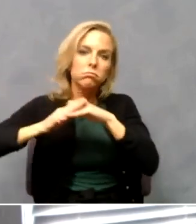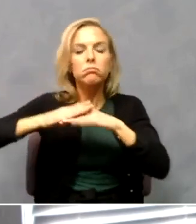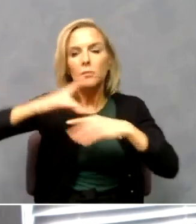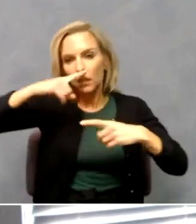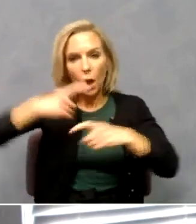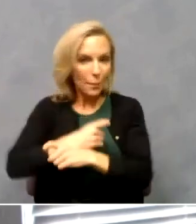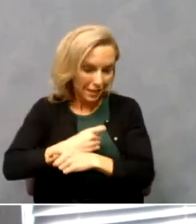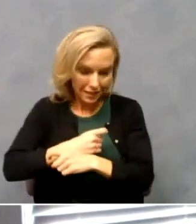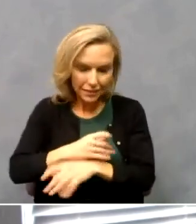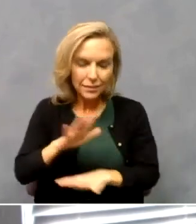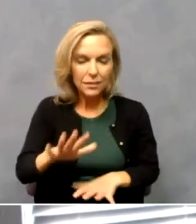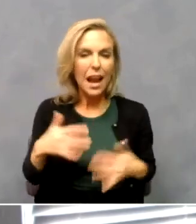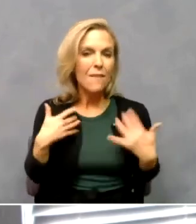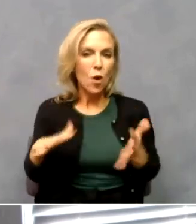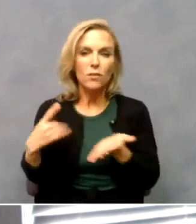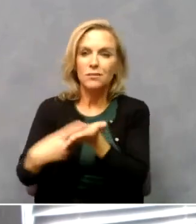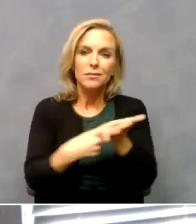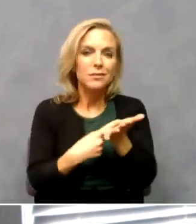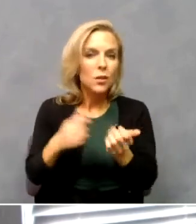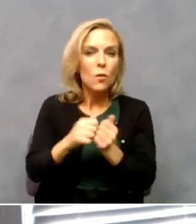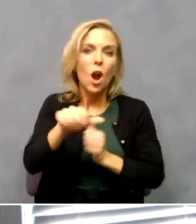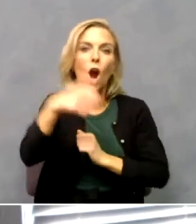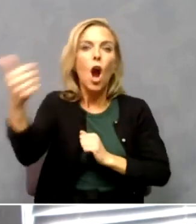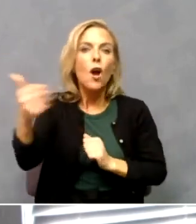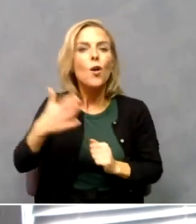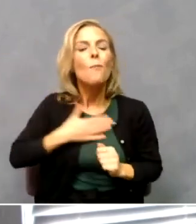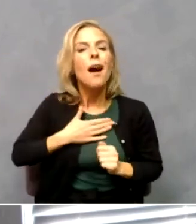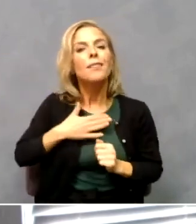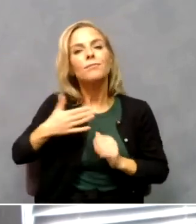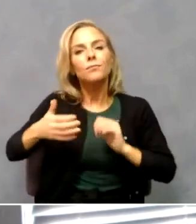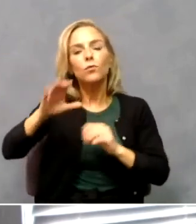colleagues in other states, fellow state health officials. They're having